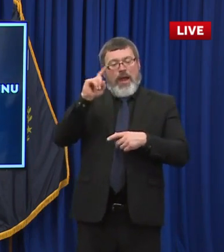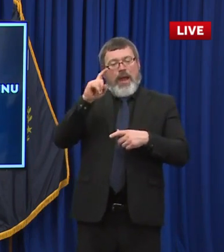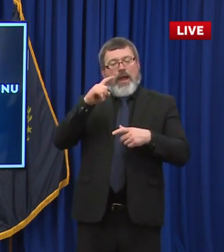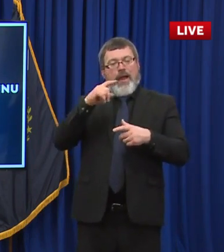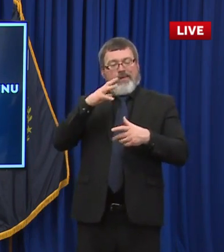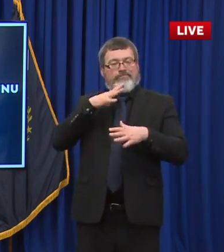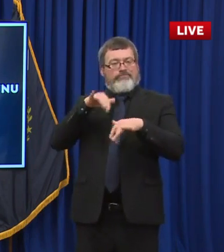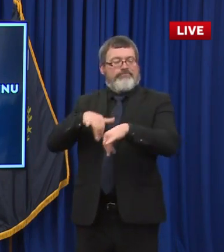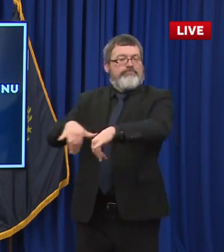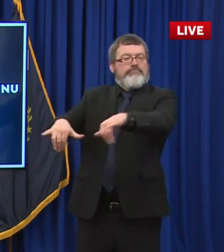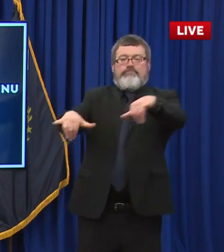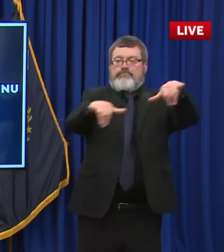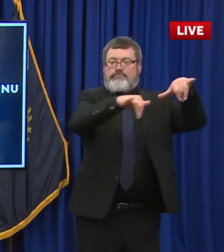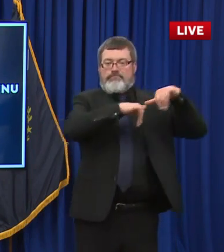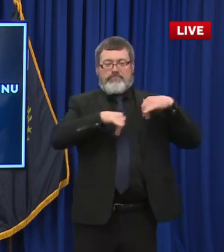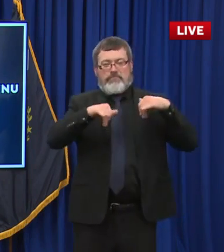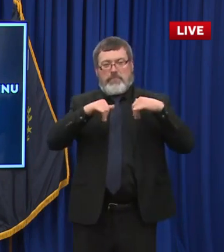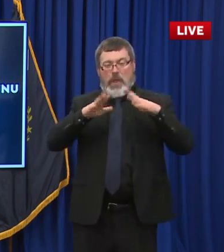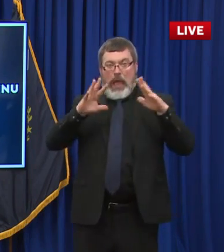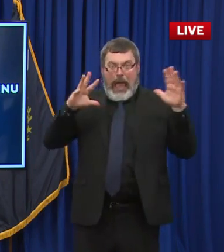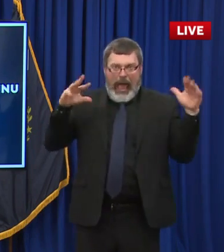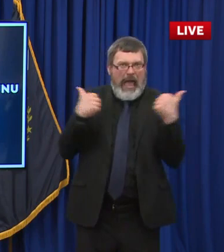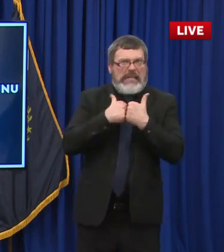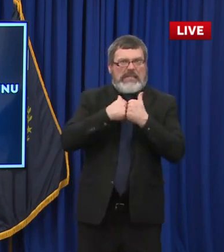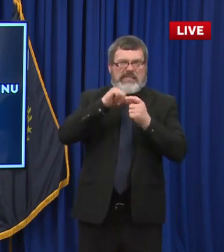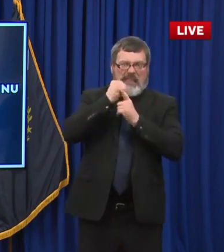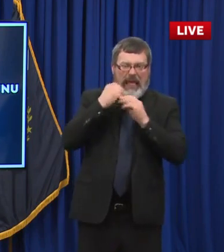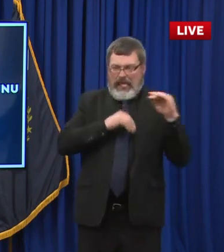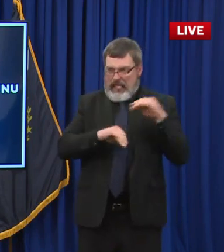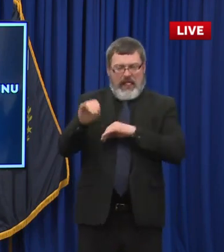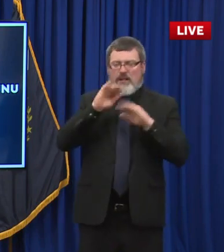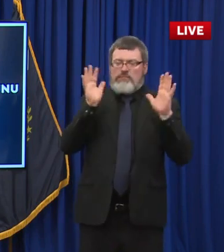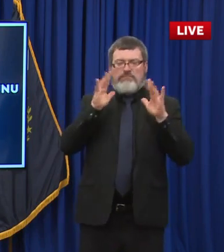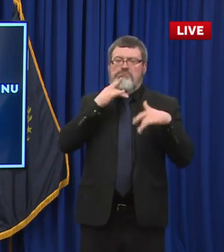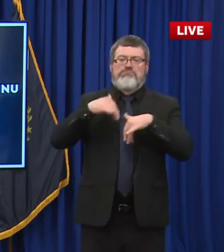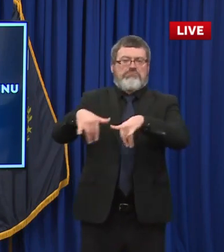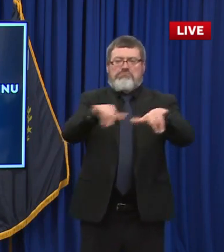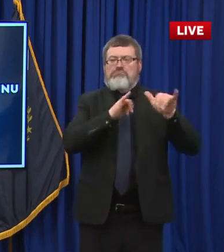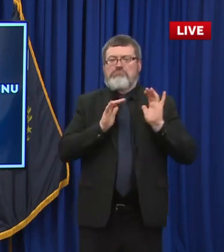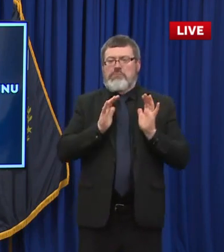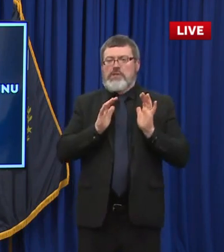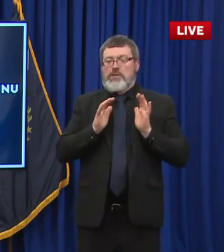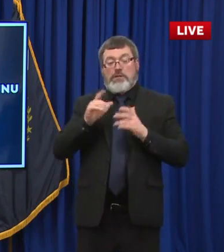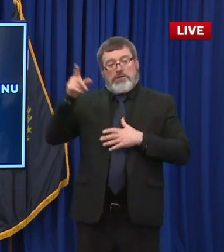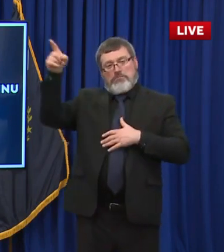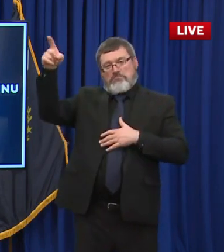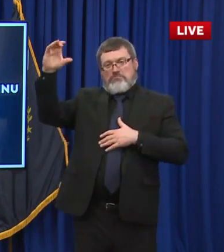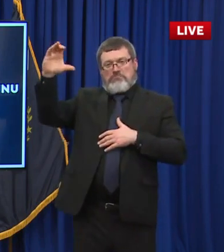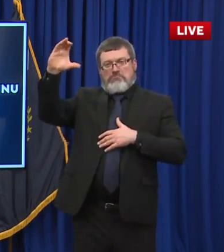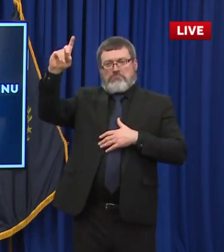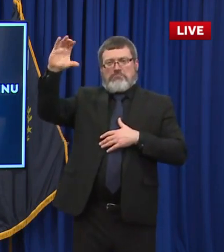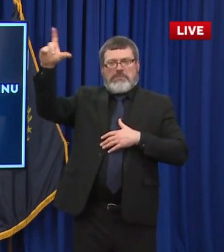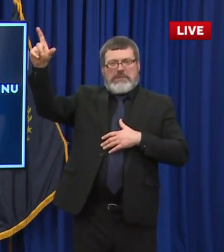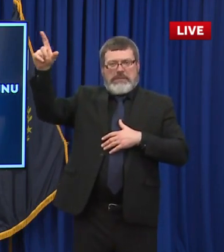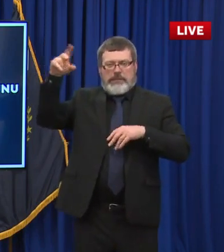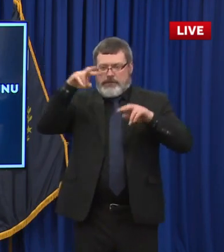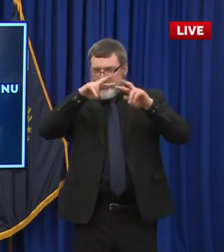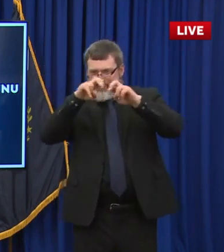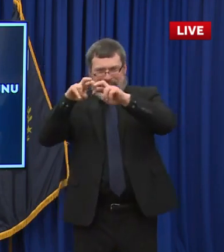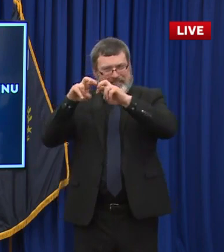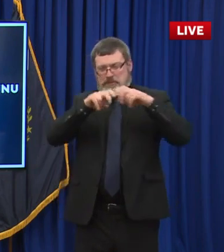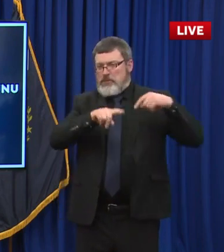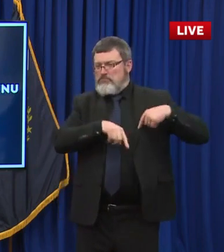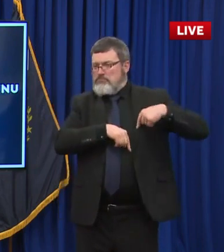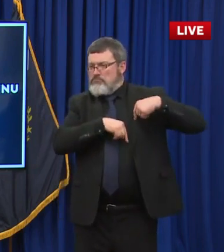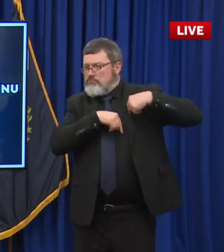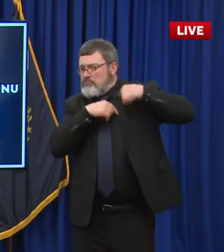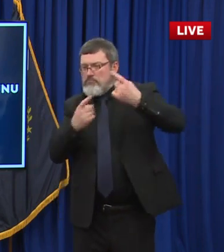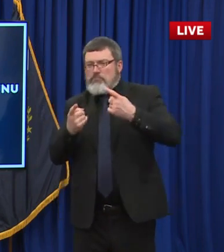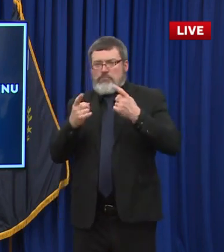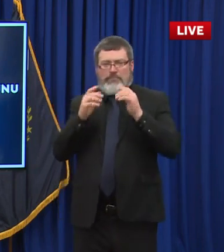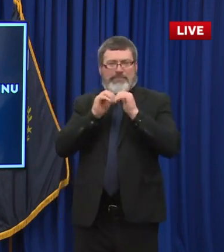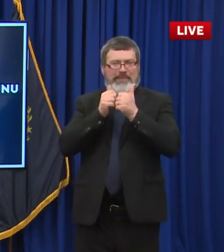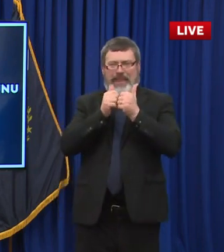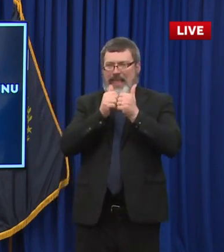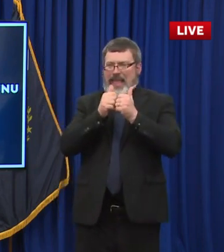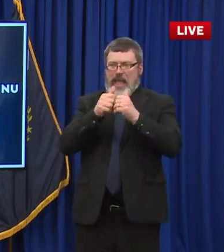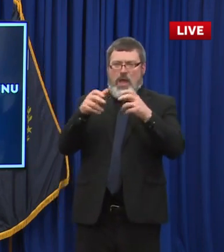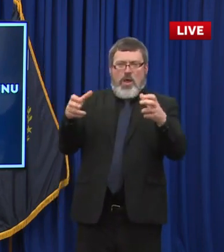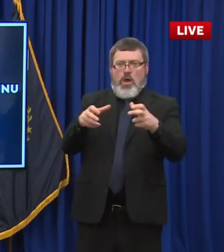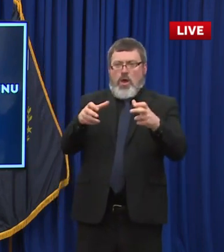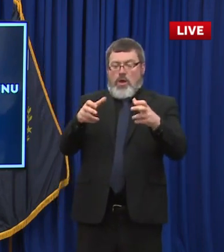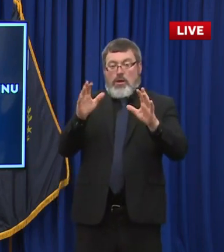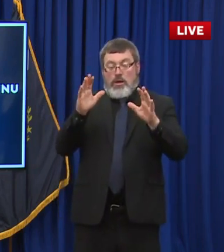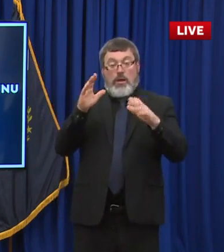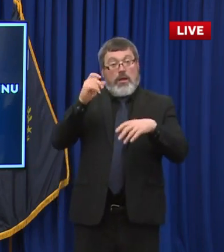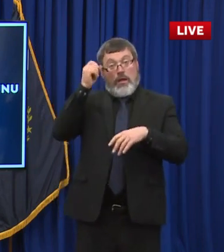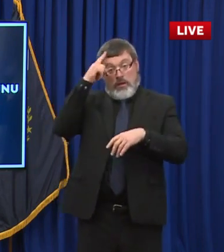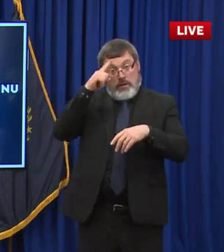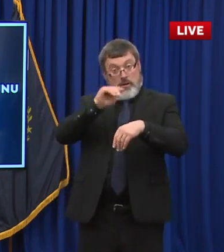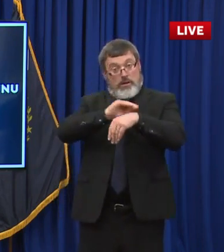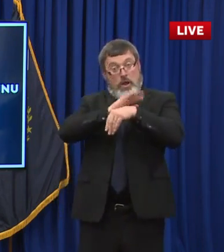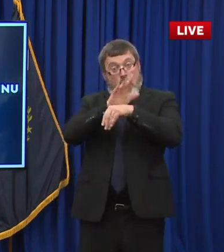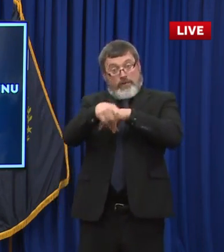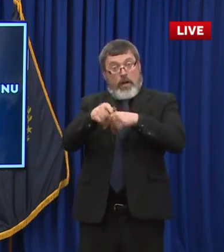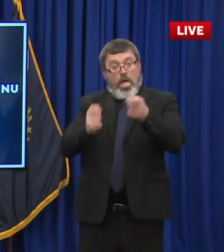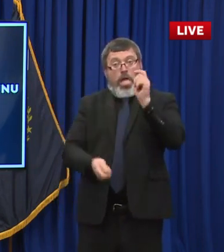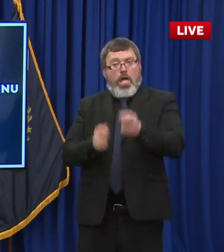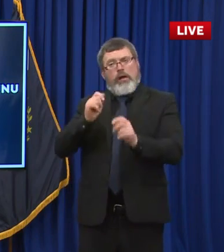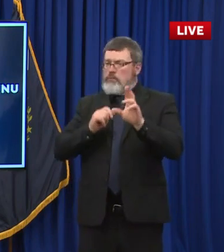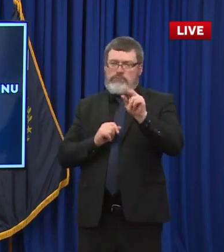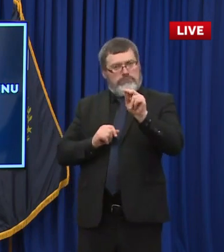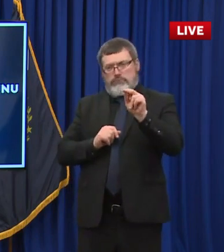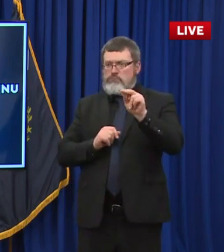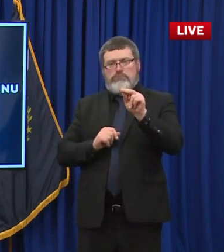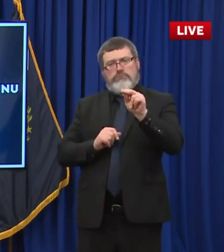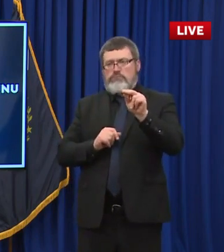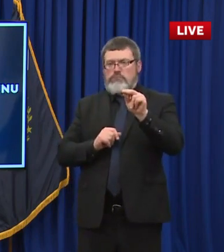THERE IS GENERAL INTEREST TO REDUCE THE IMPACT AND BURDEN THAT QUARANTIN HAS FOR SOMEONE WITH CLOSE CONTACT TO SOMEONE WITH COVID-19, SO THE CDC HIGHLIGHTED SOME OPTIONS.